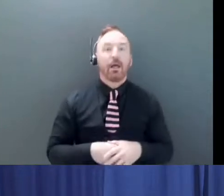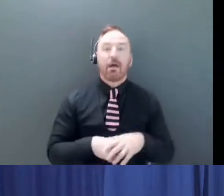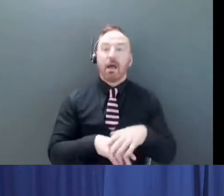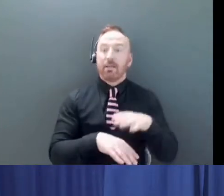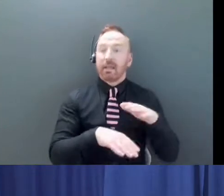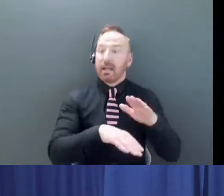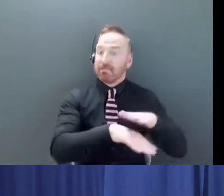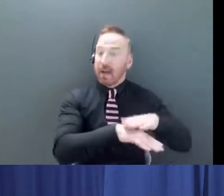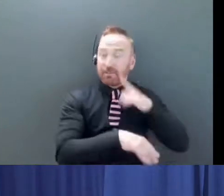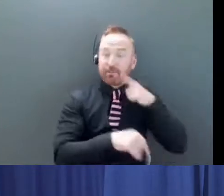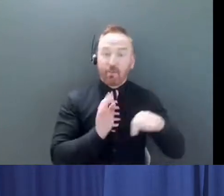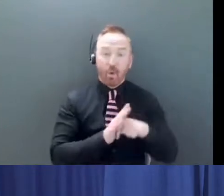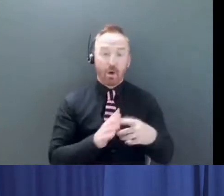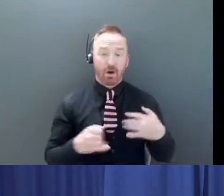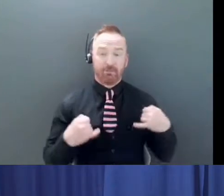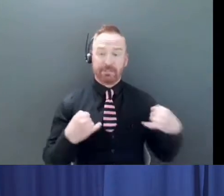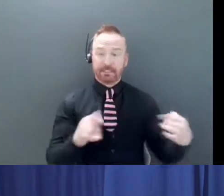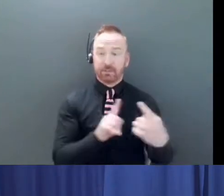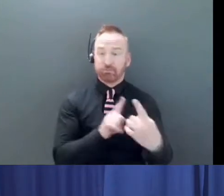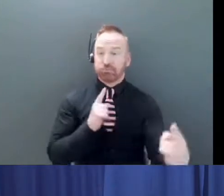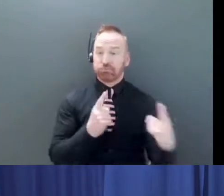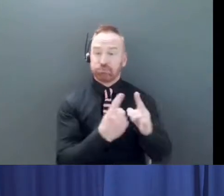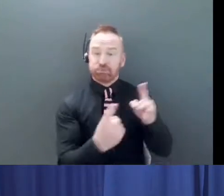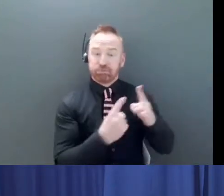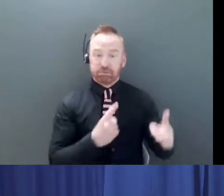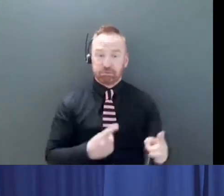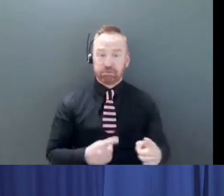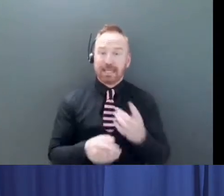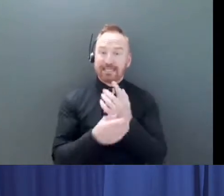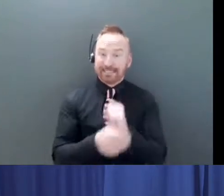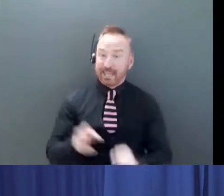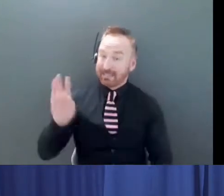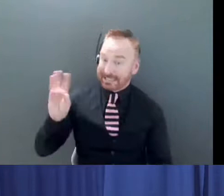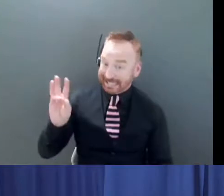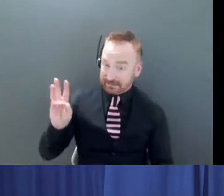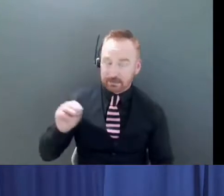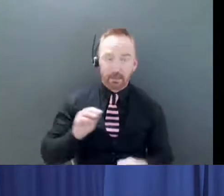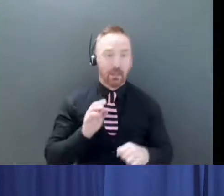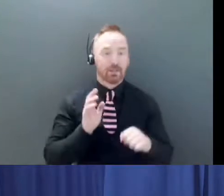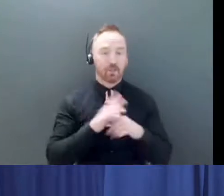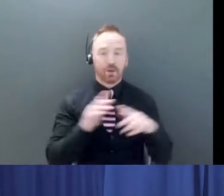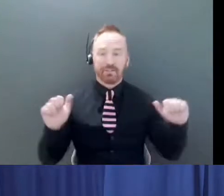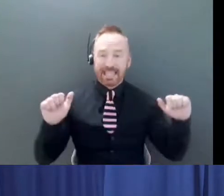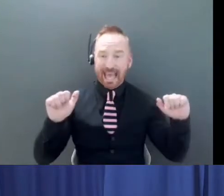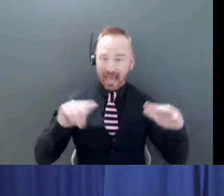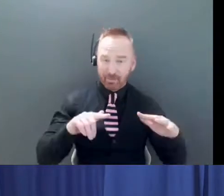gathering sizes, and that might be flexible as we encounter waves and surges in the months